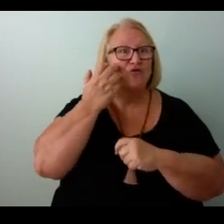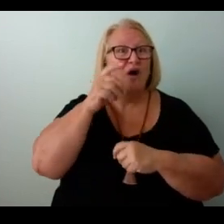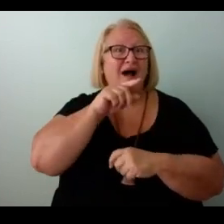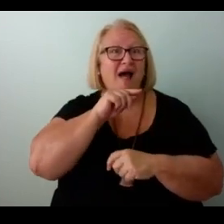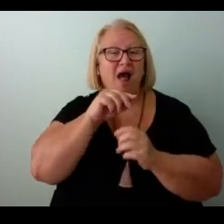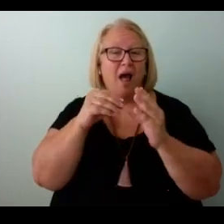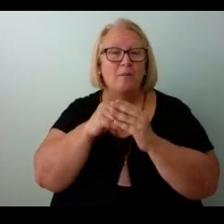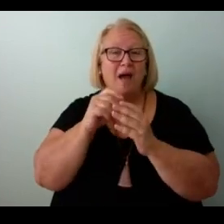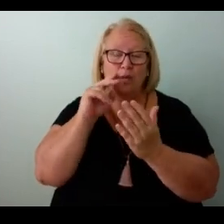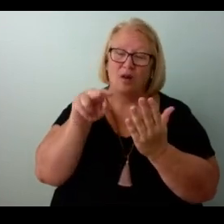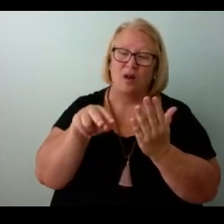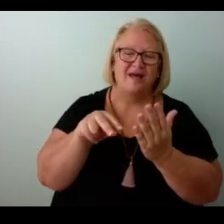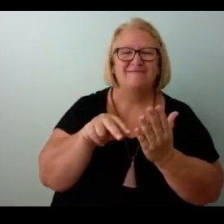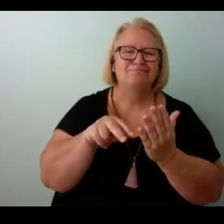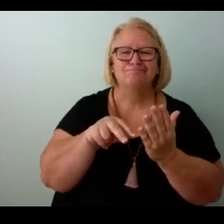It's a difficult situation.